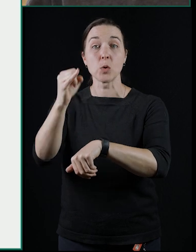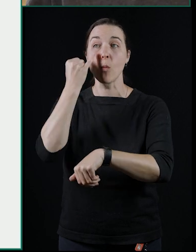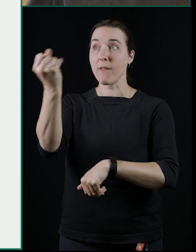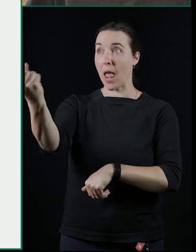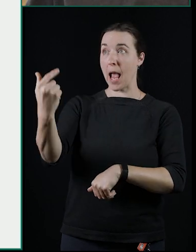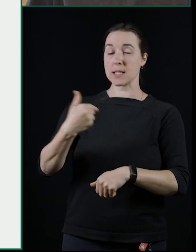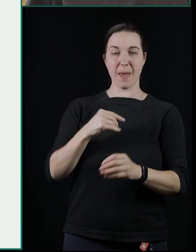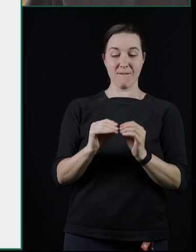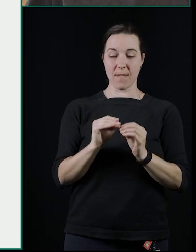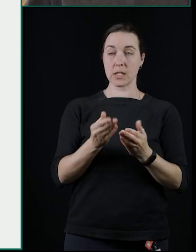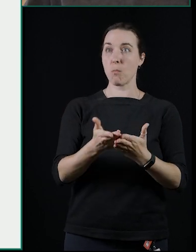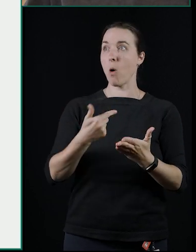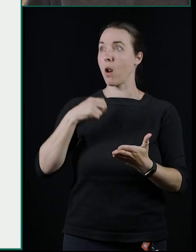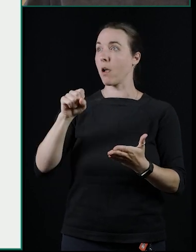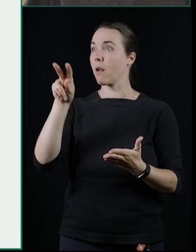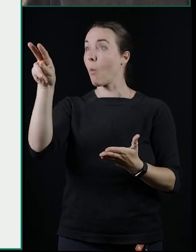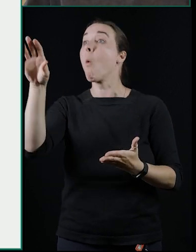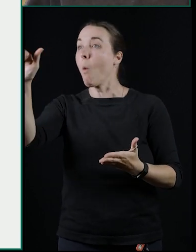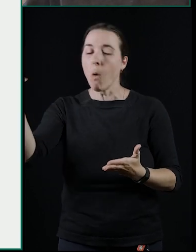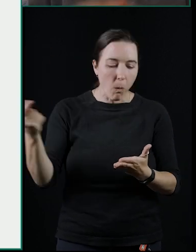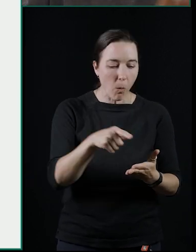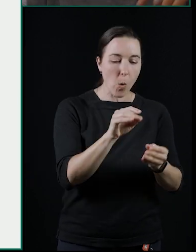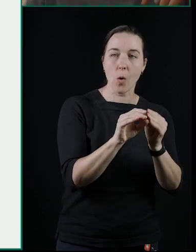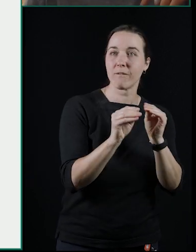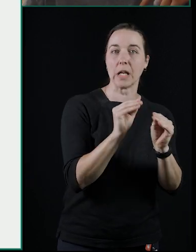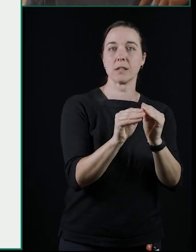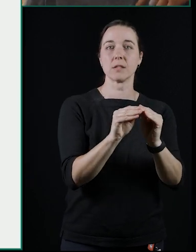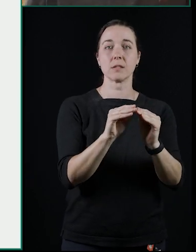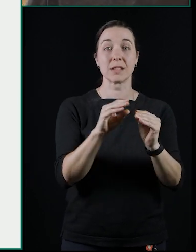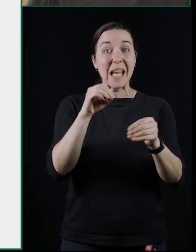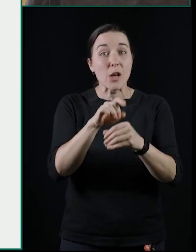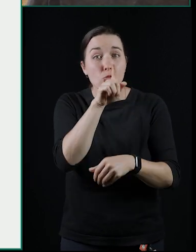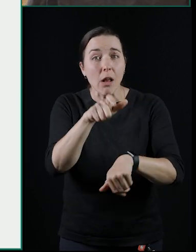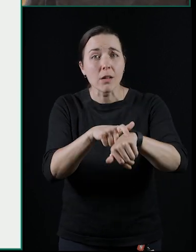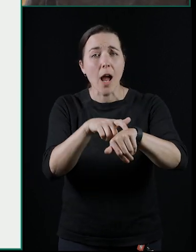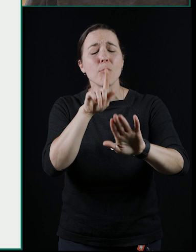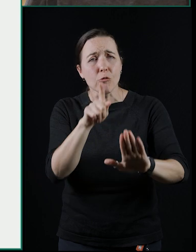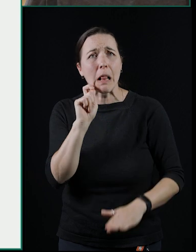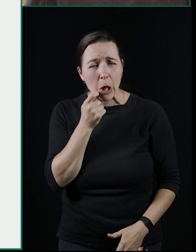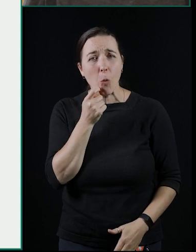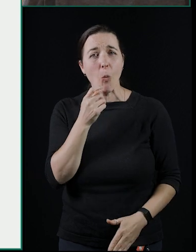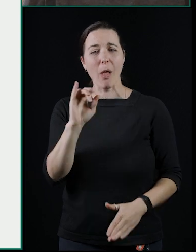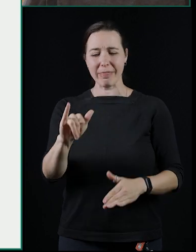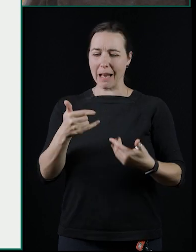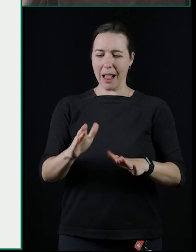So if they're asking me to fix the boat, I can quickly go do that. All in real time. So it's super super cool.